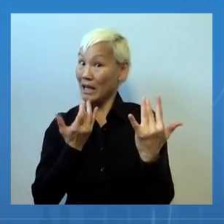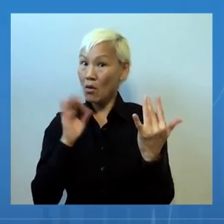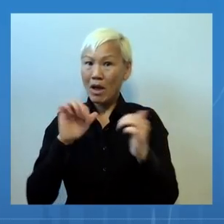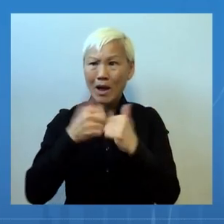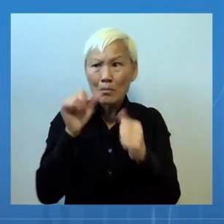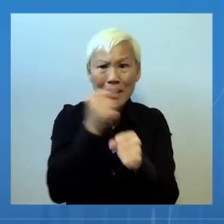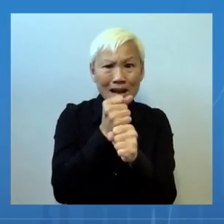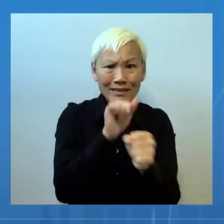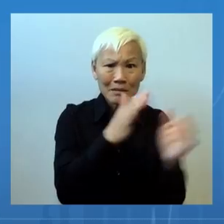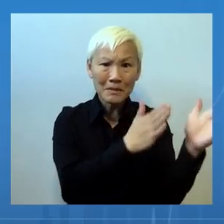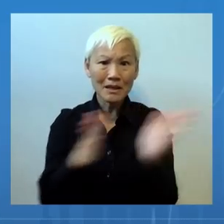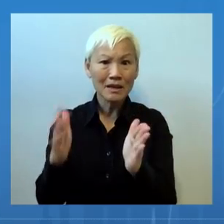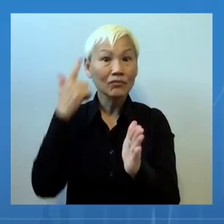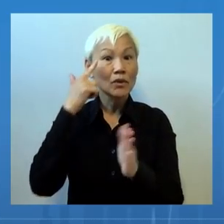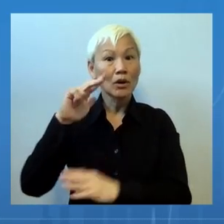In fact, we've been preparing for weeks.